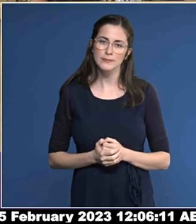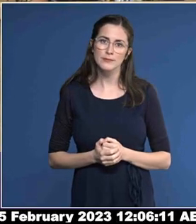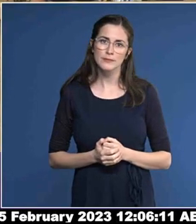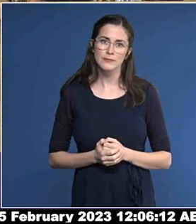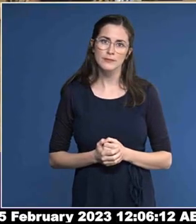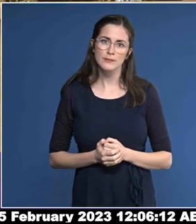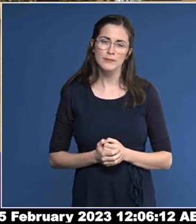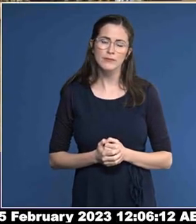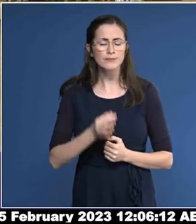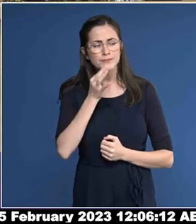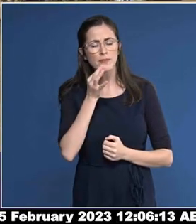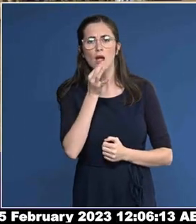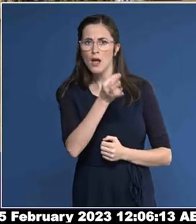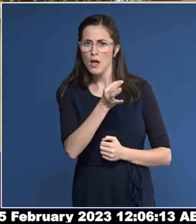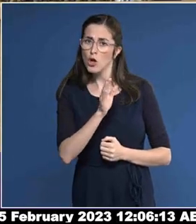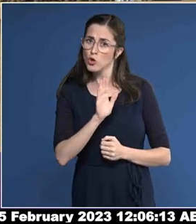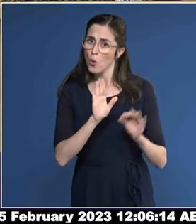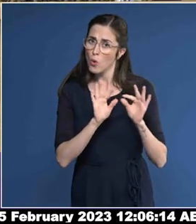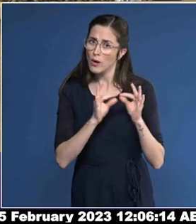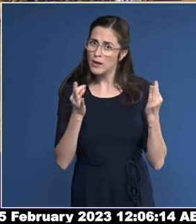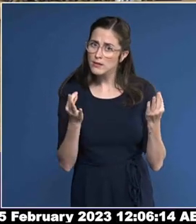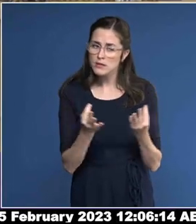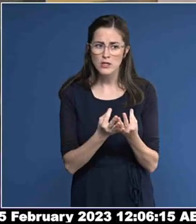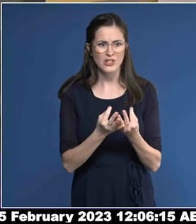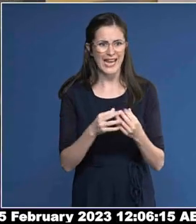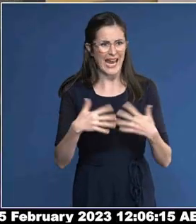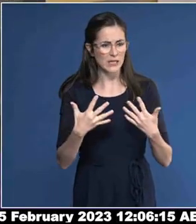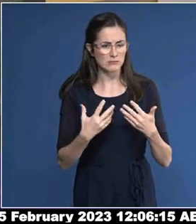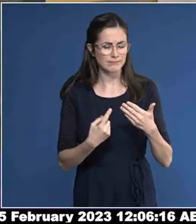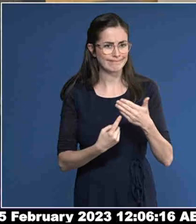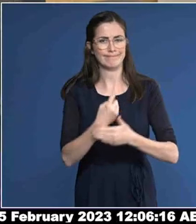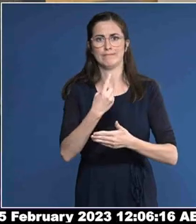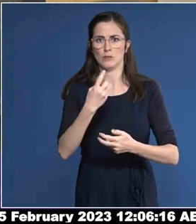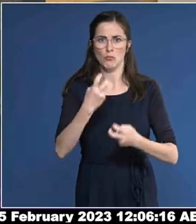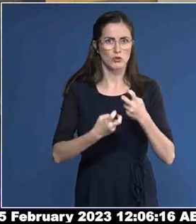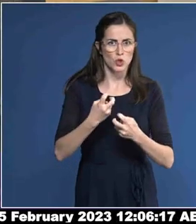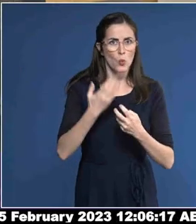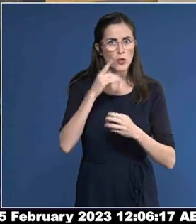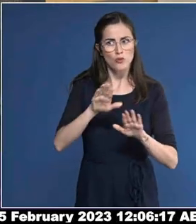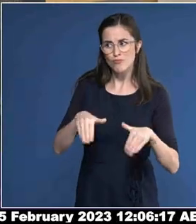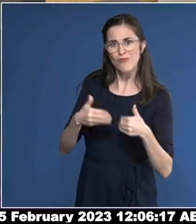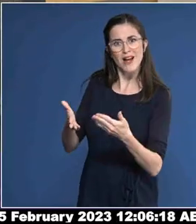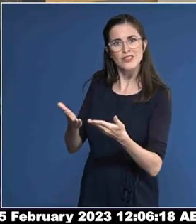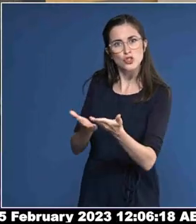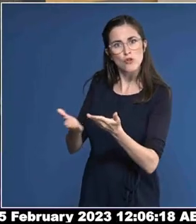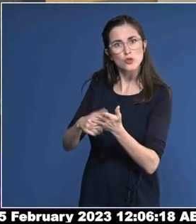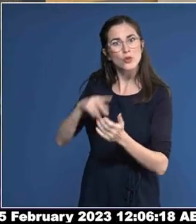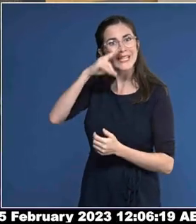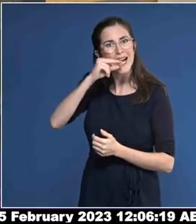organisation in providing support for children and young people, particularly in the context of respite services?